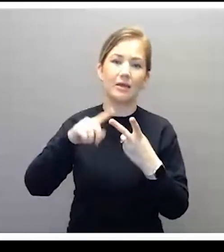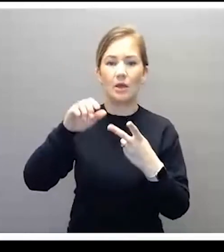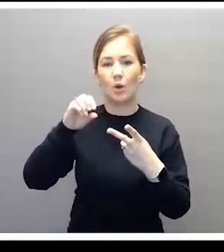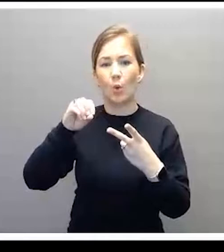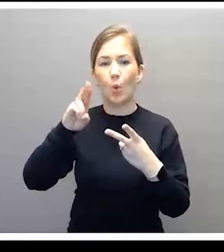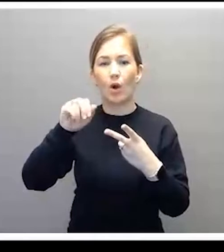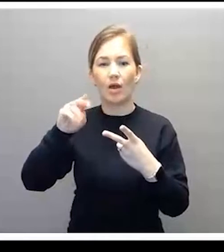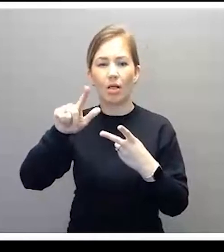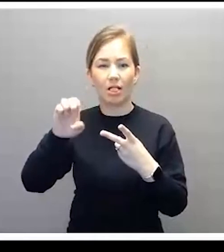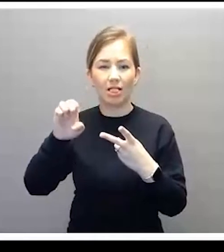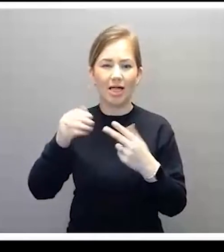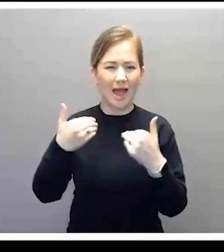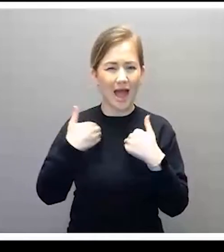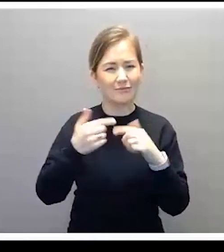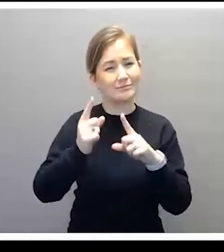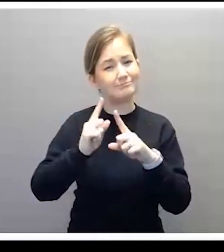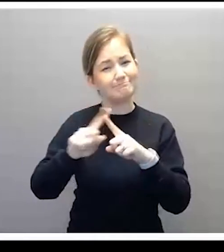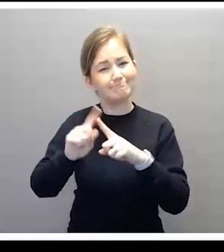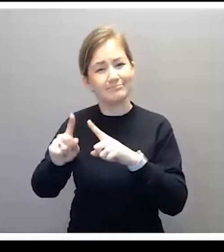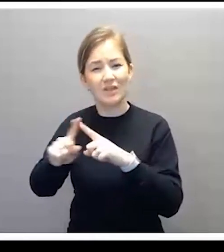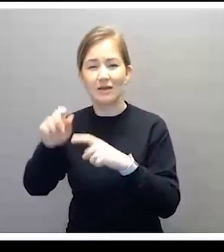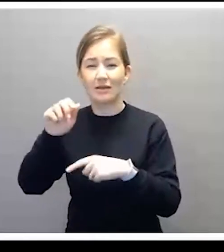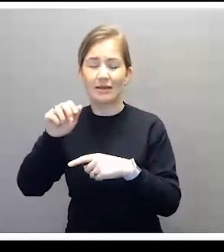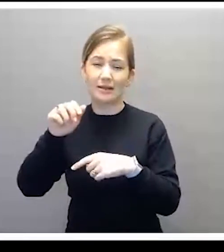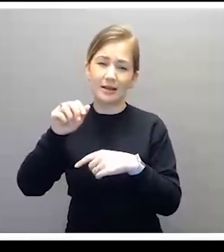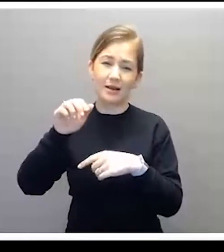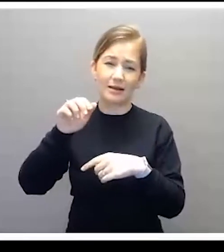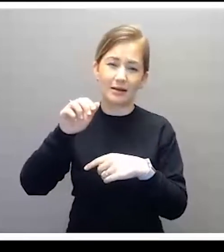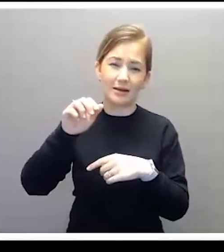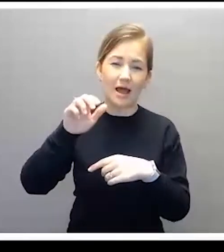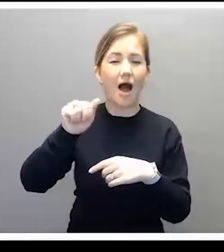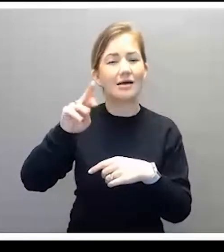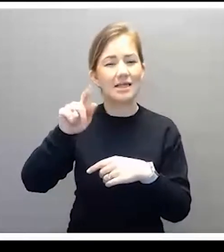SAP and Oracle have a lot of auxiliary data sets around them.